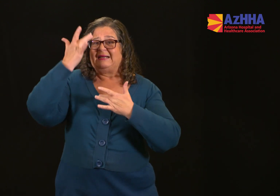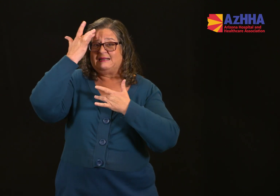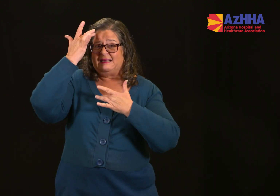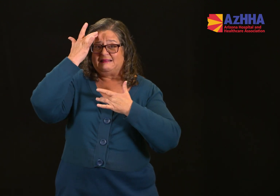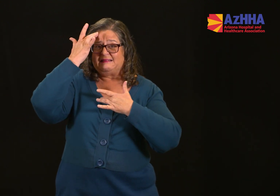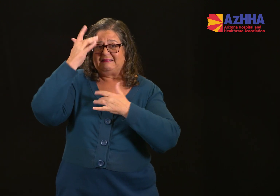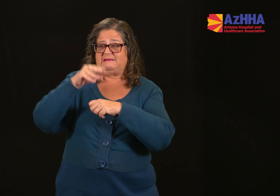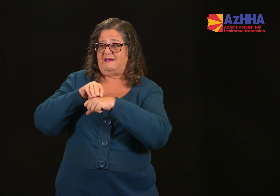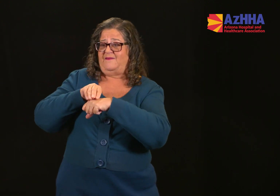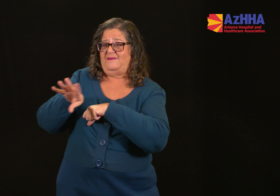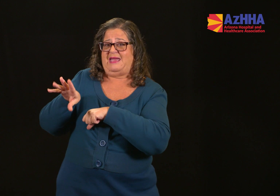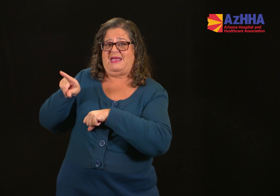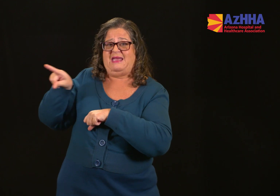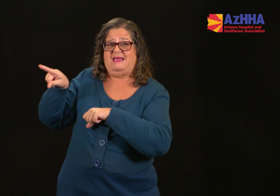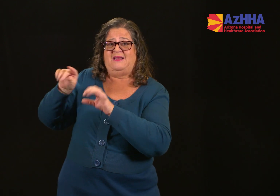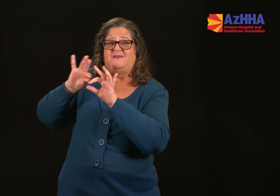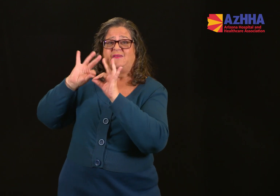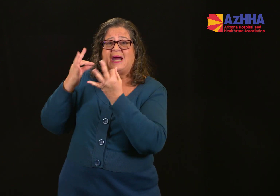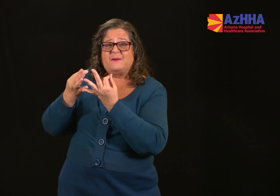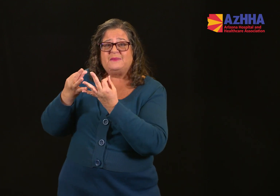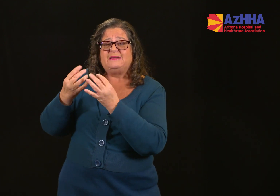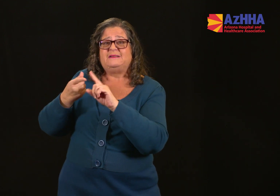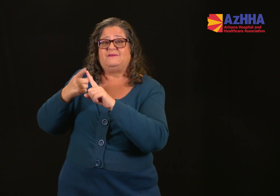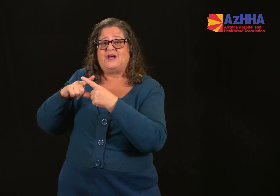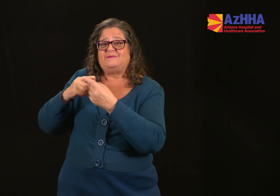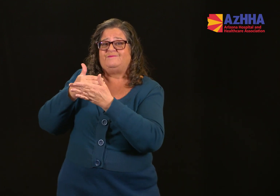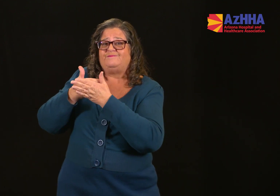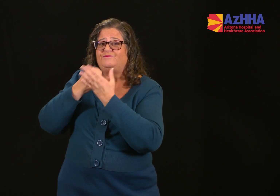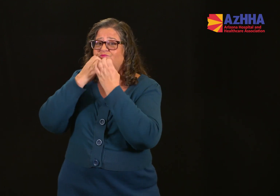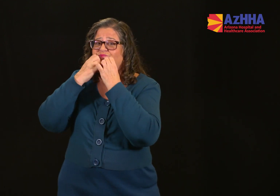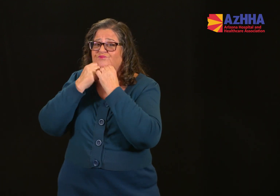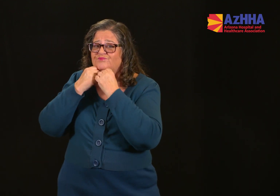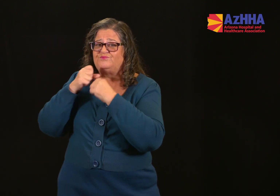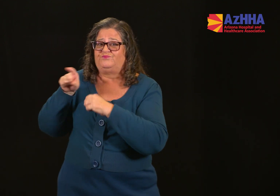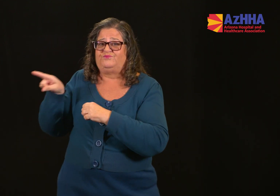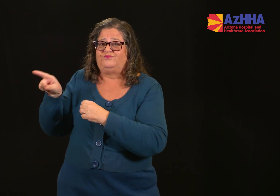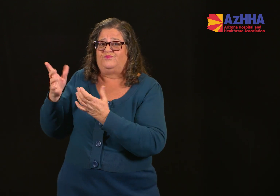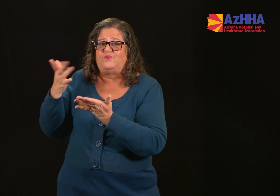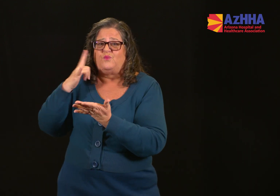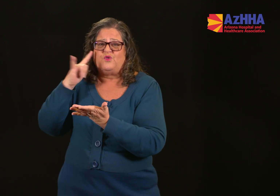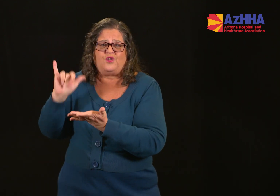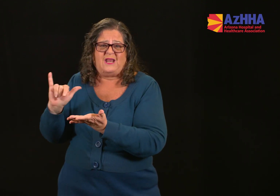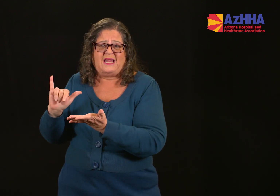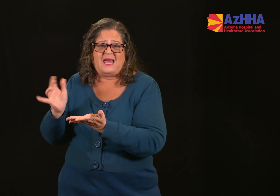How might my illness affect loved ones who care for me?